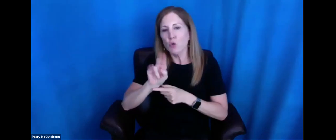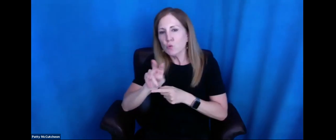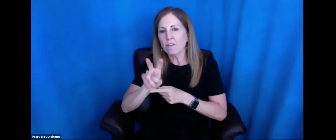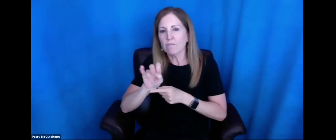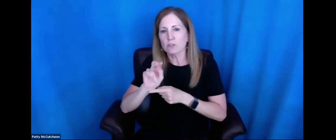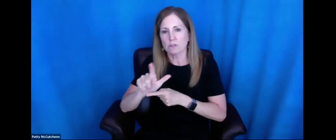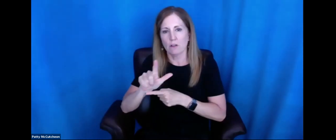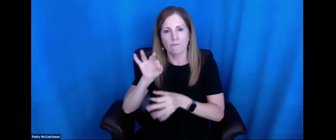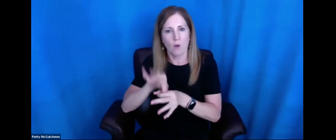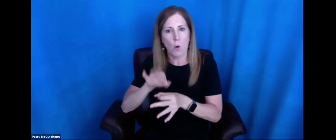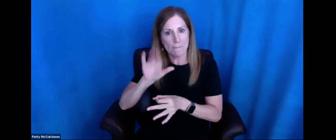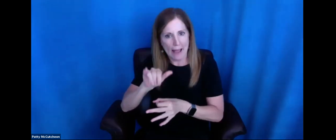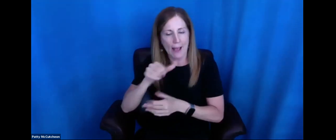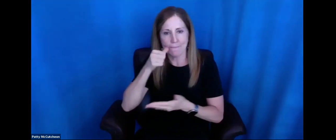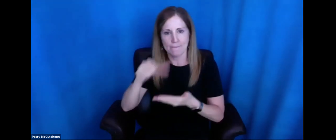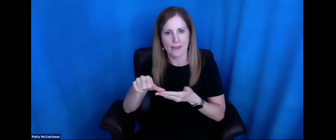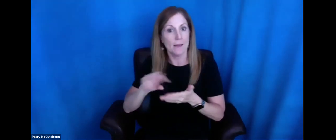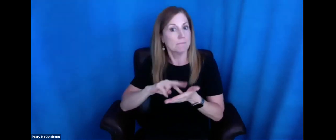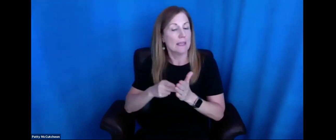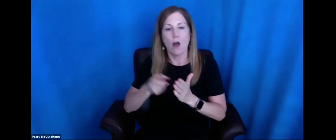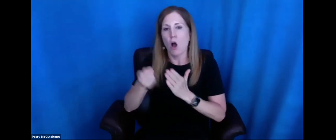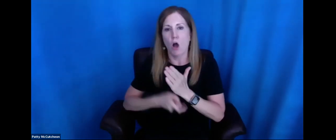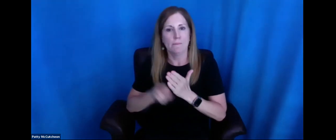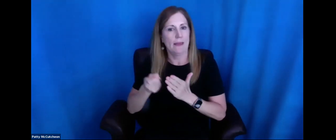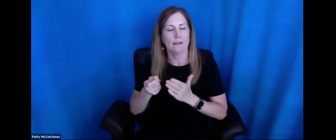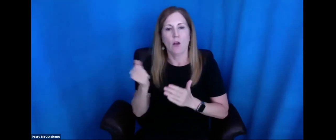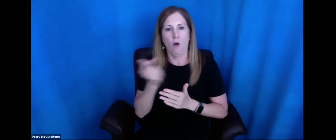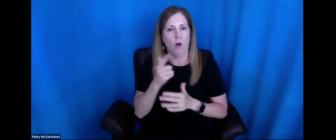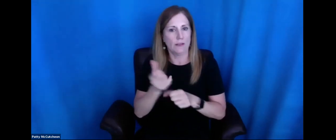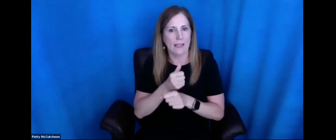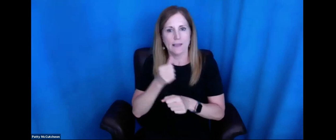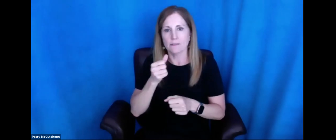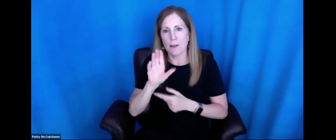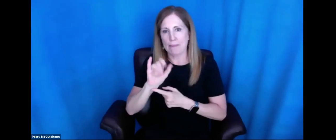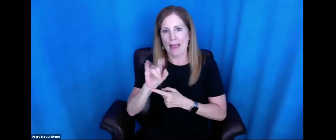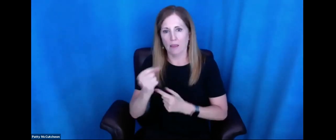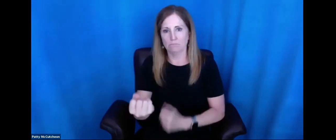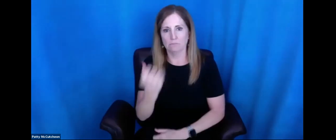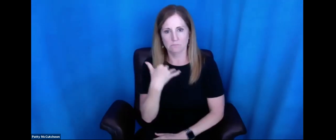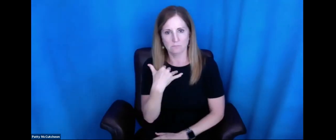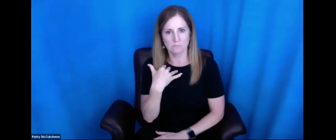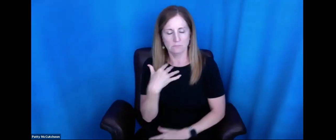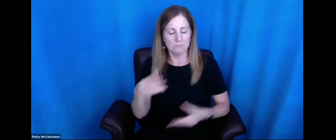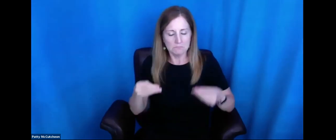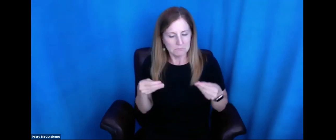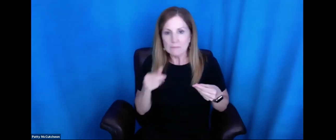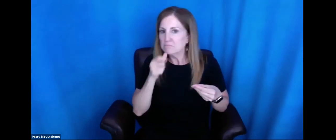voter automatically gets a ballot sent to them. They don't have to ask. They don't have to request.